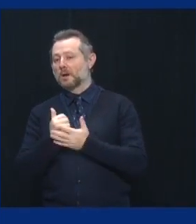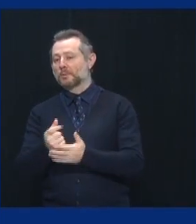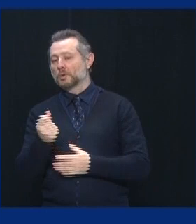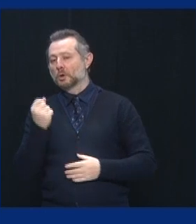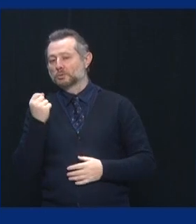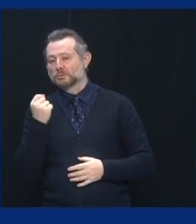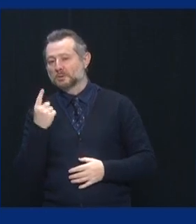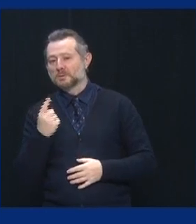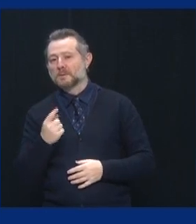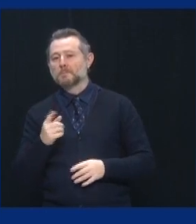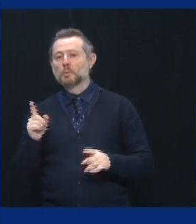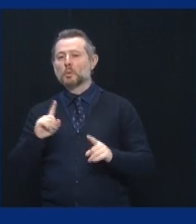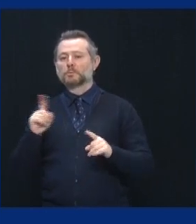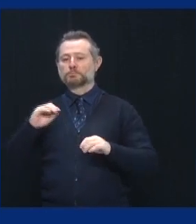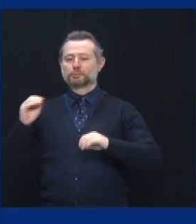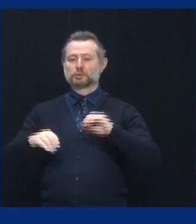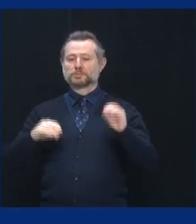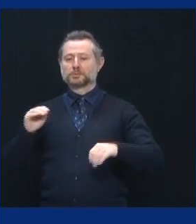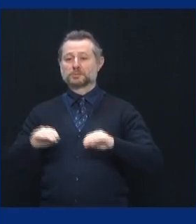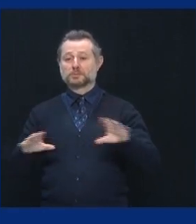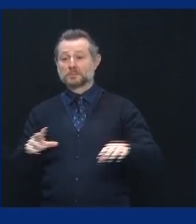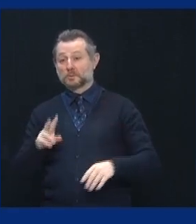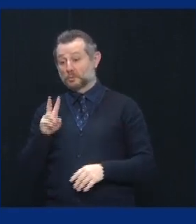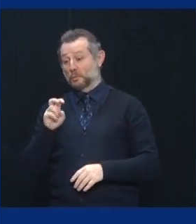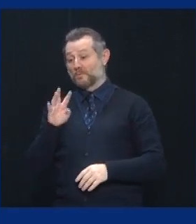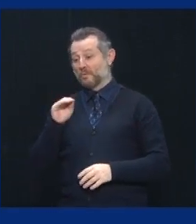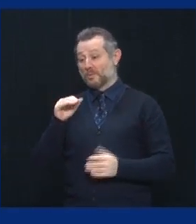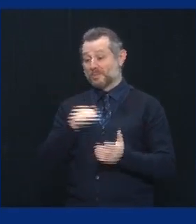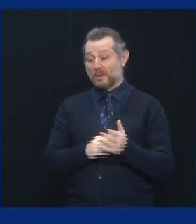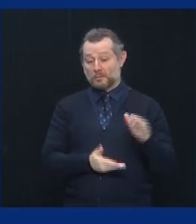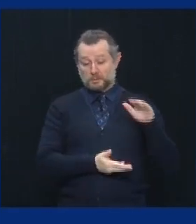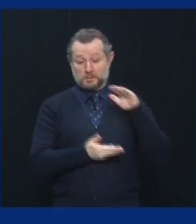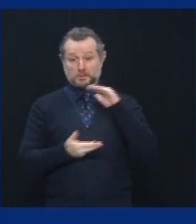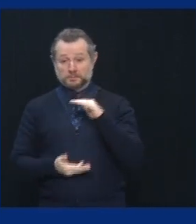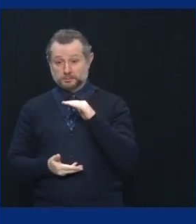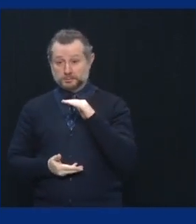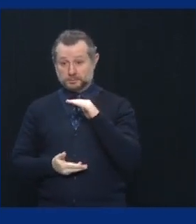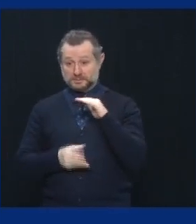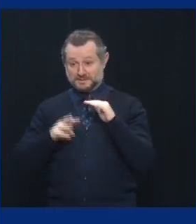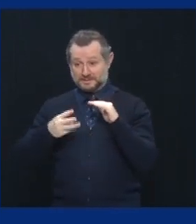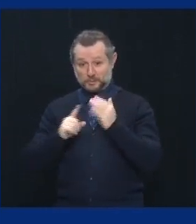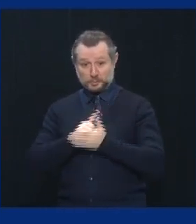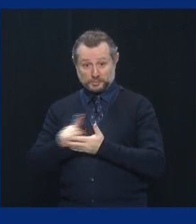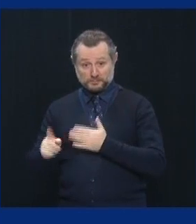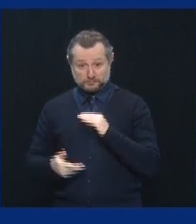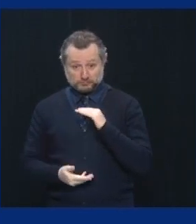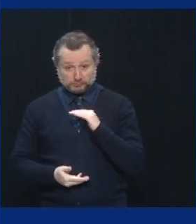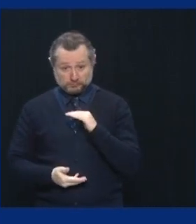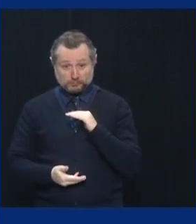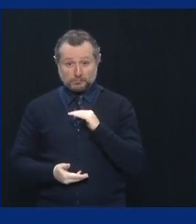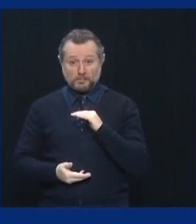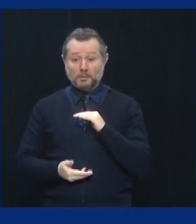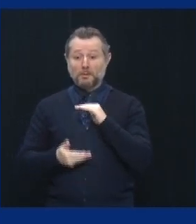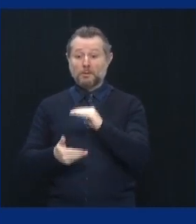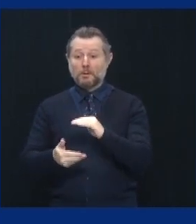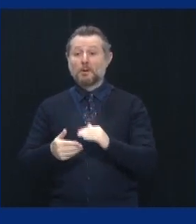WE GET 240,000 DOSAGES IN WEEK SIX. AND WE'RE USING THOSE DOSAGES. JUST TO GIVE YOU AN IDEA OF THE